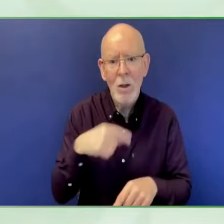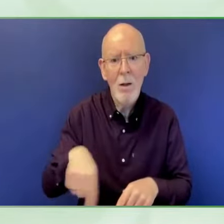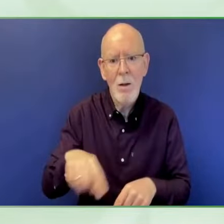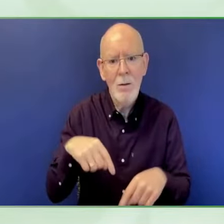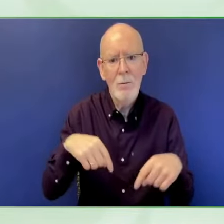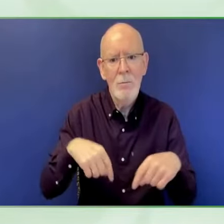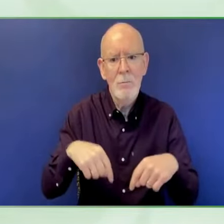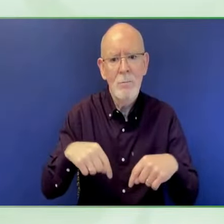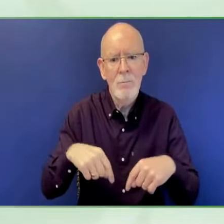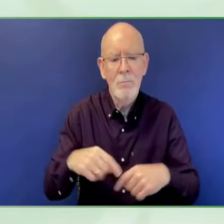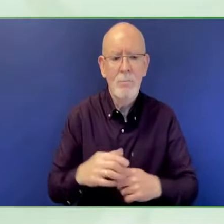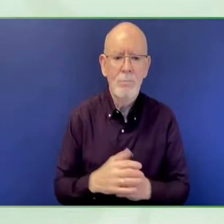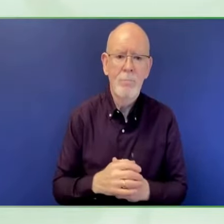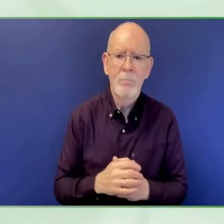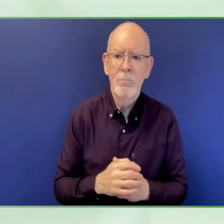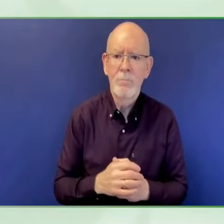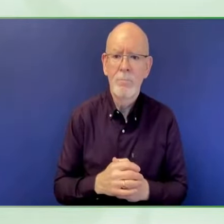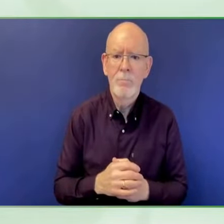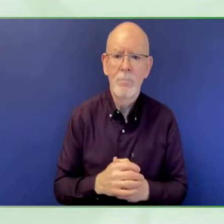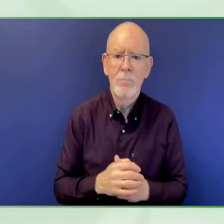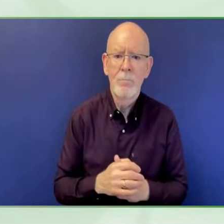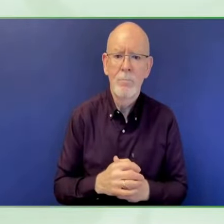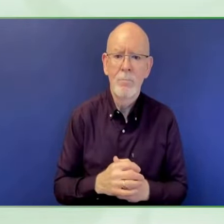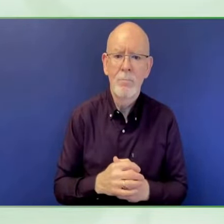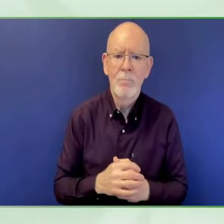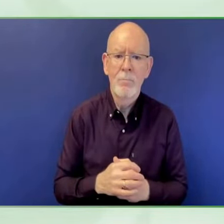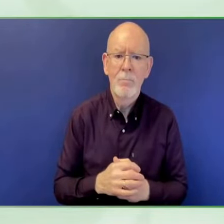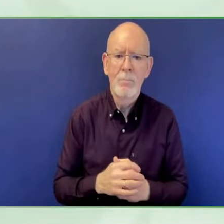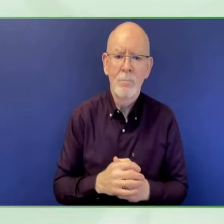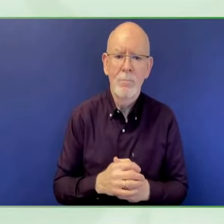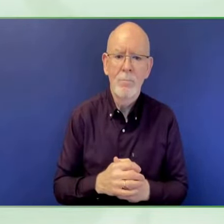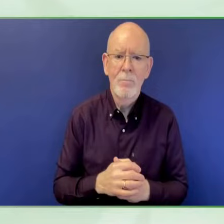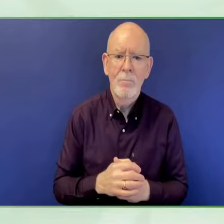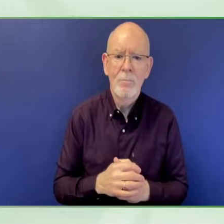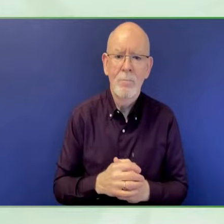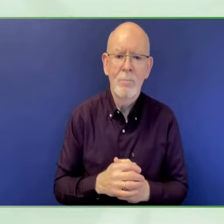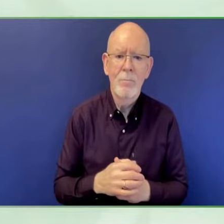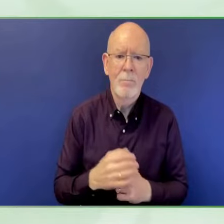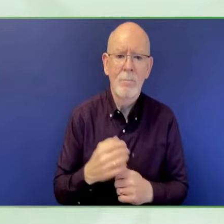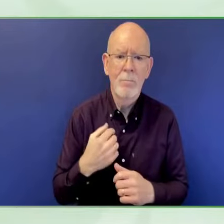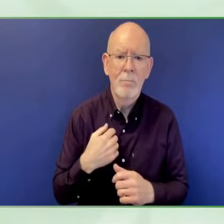If the last 10, 15, 20 years we are discussing